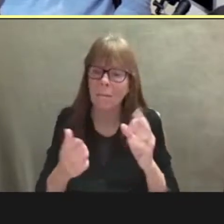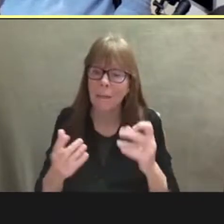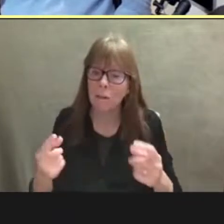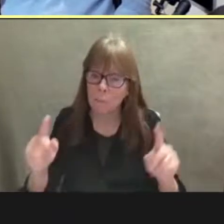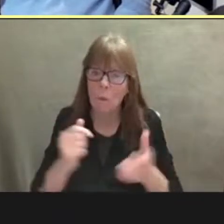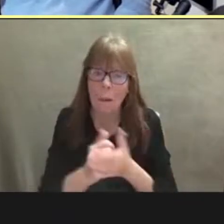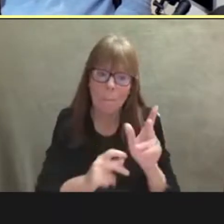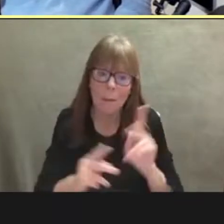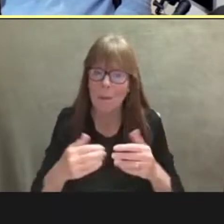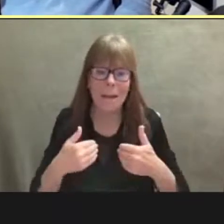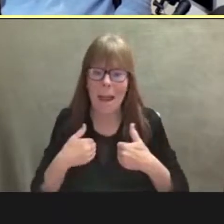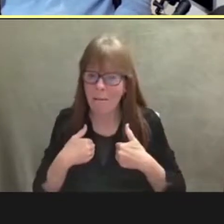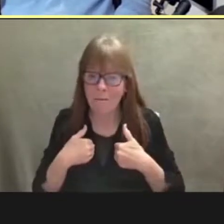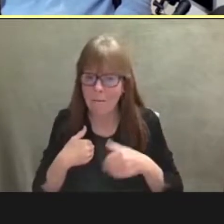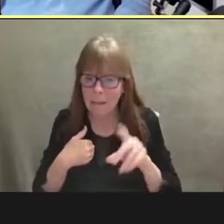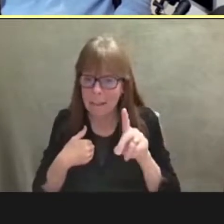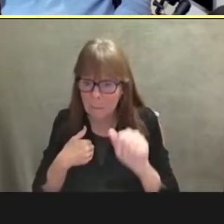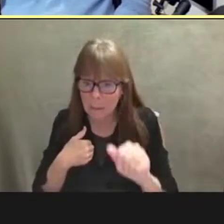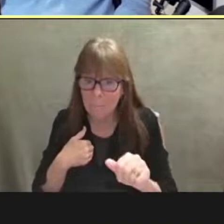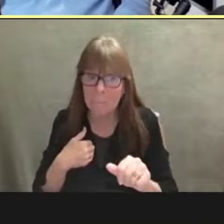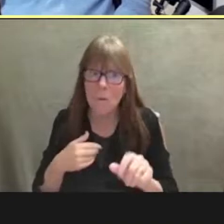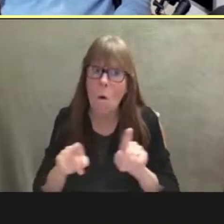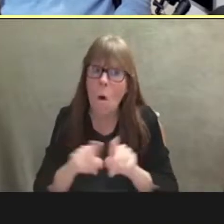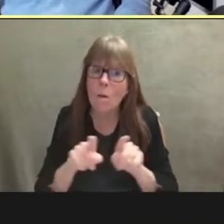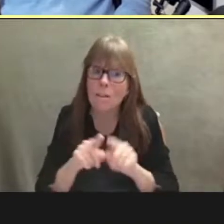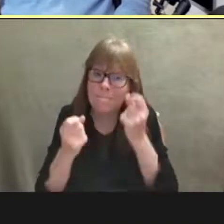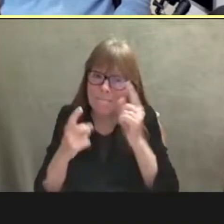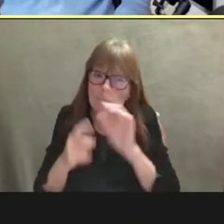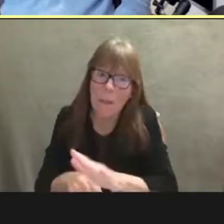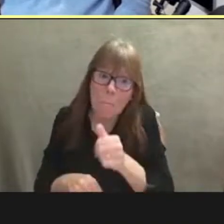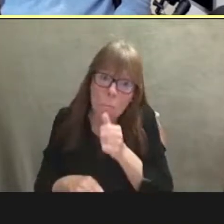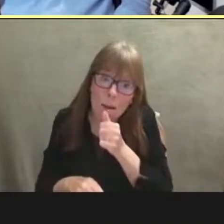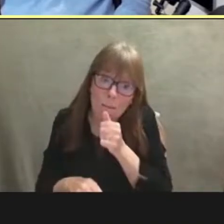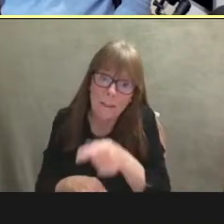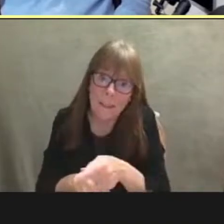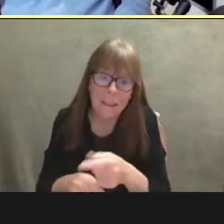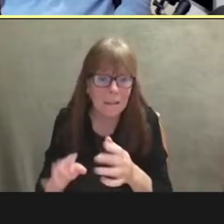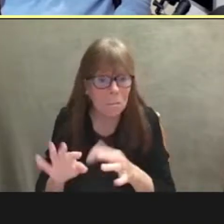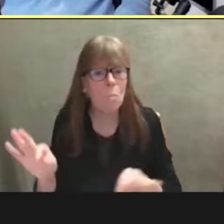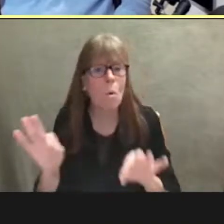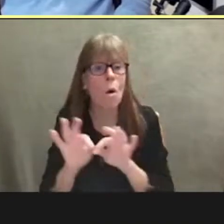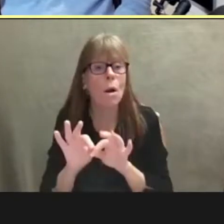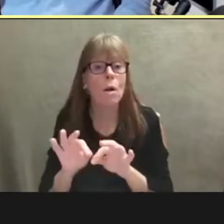With due consideration of privacy concerns, it's necessary that indicators of disability status be